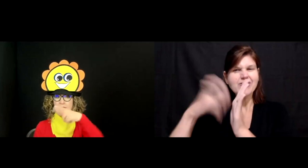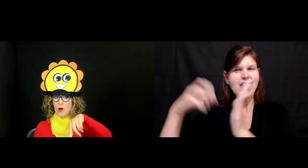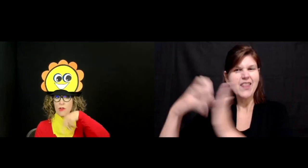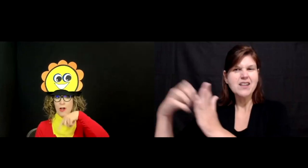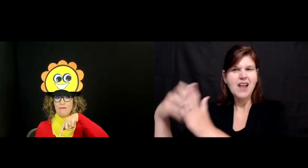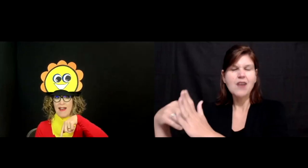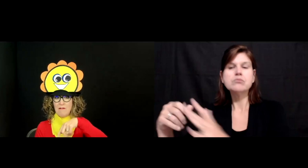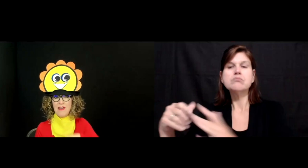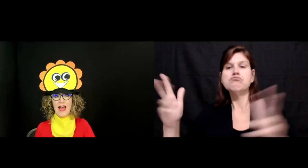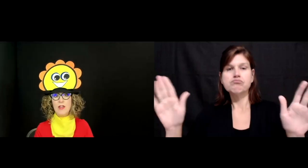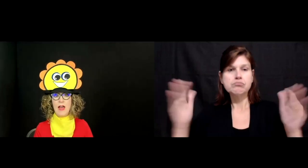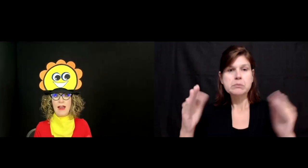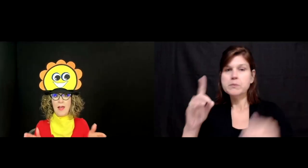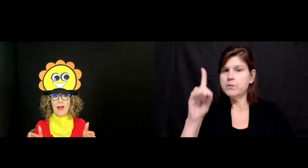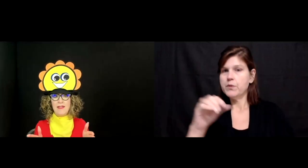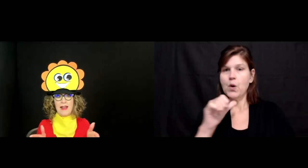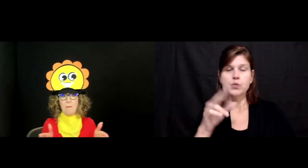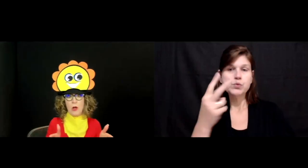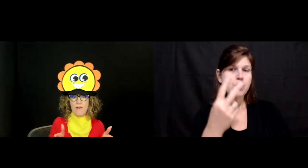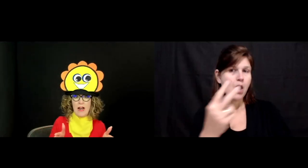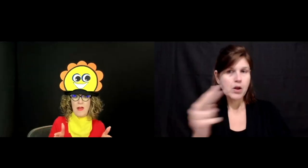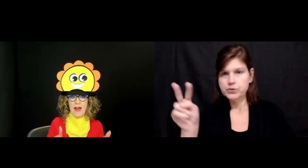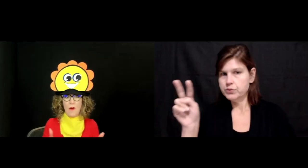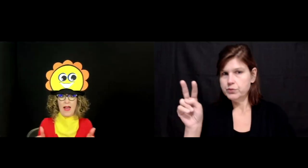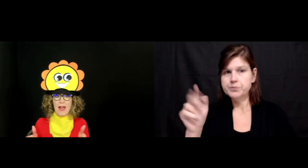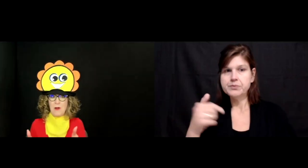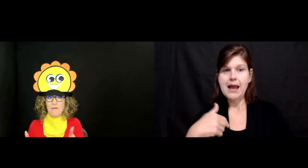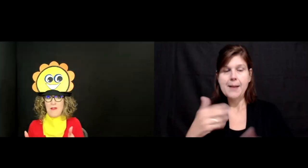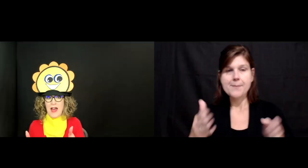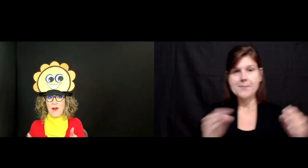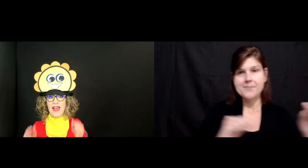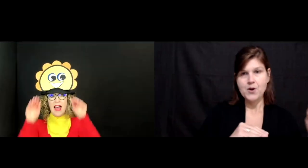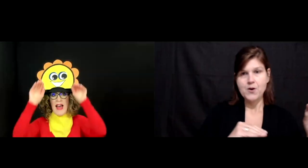I don't turn around and I basically, I move a little bit that way and move a bit that way.